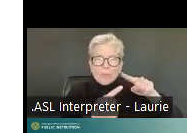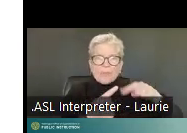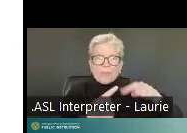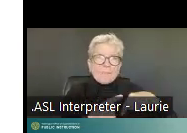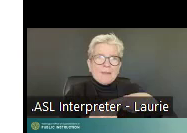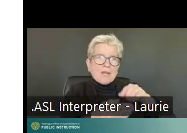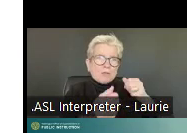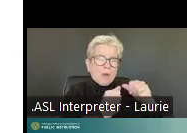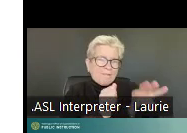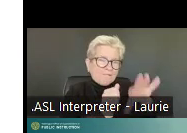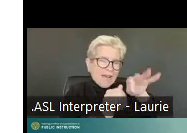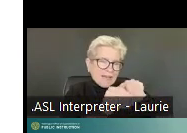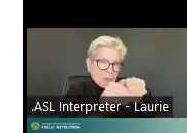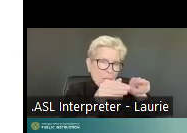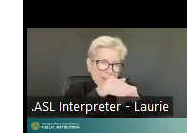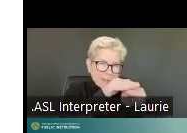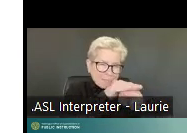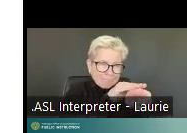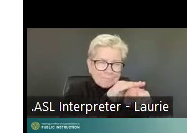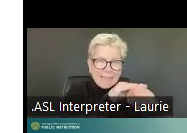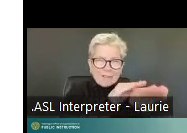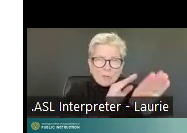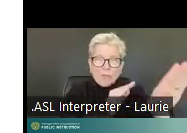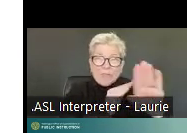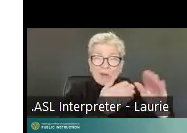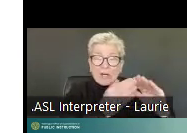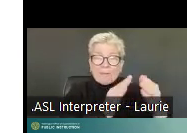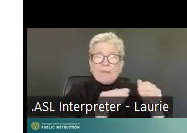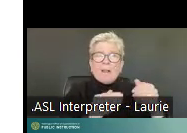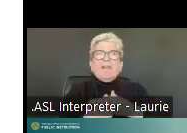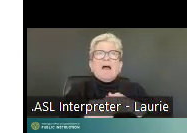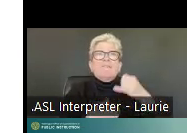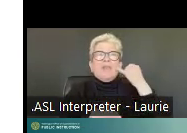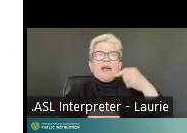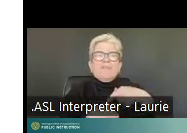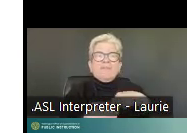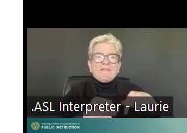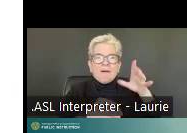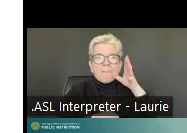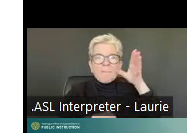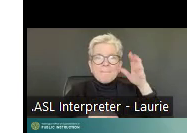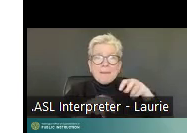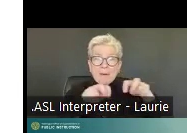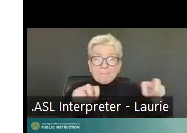and I love the idea of a parent panel - of having parents share their experiences so